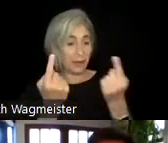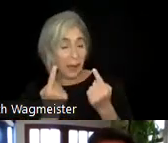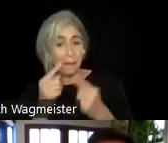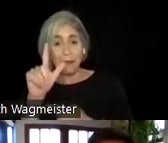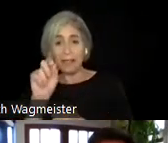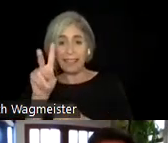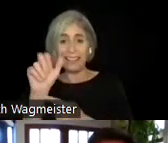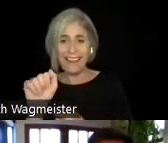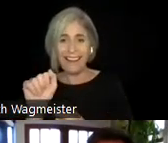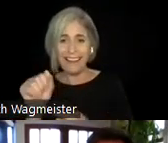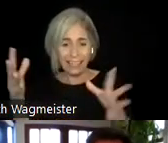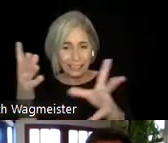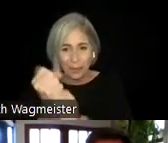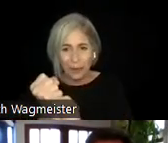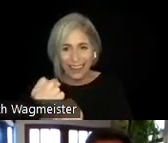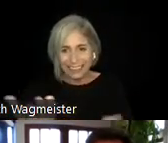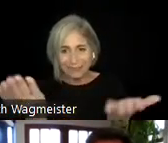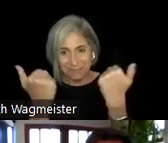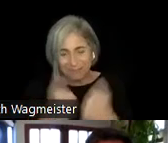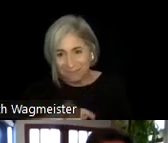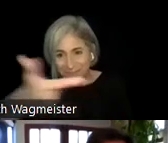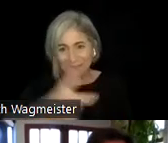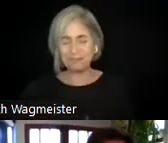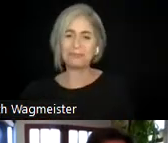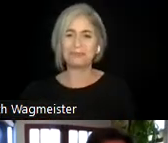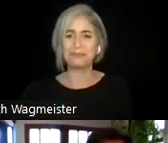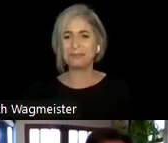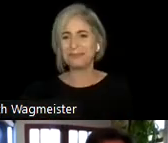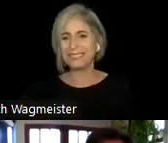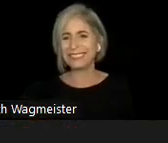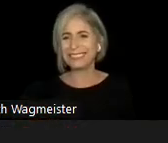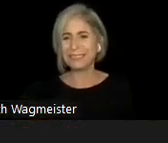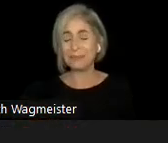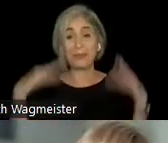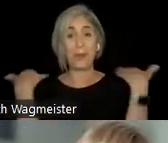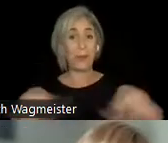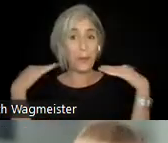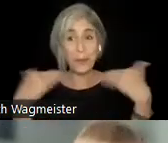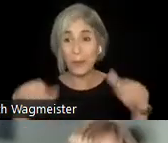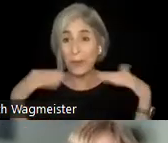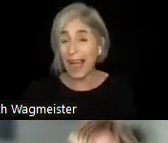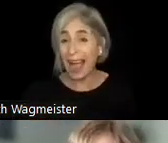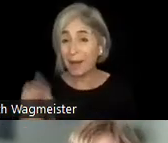Over the last two day, now this third day. I'll gist have you come on, take it from here